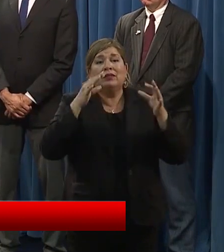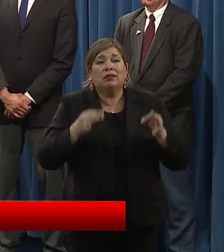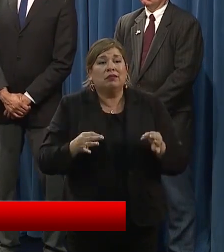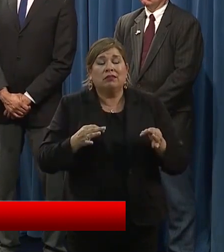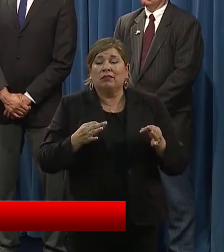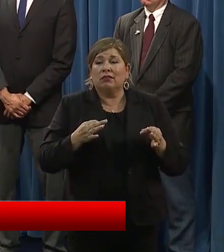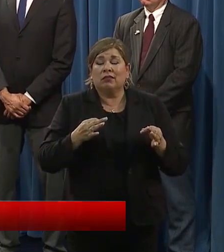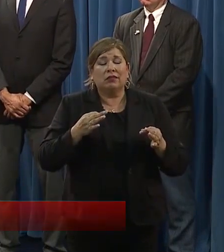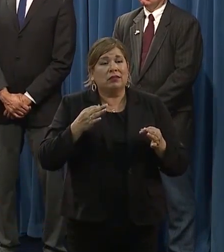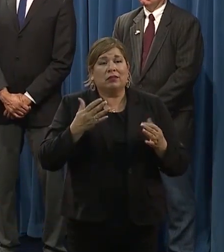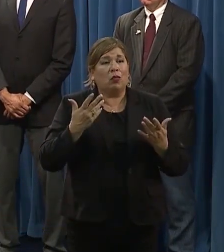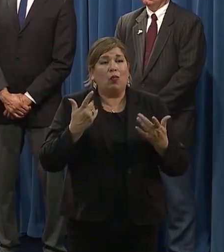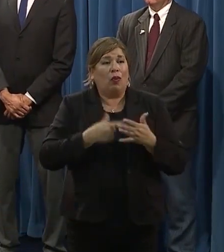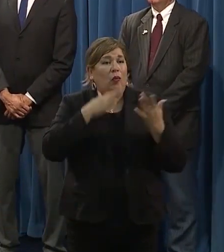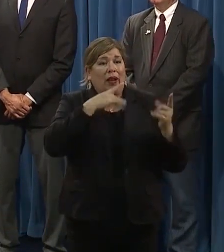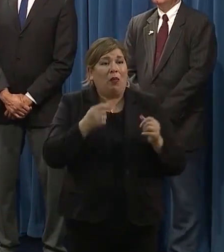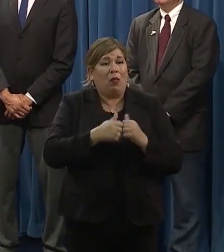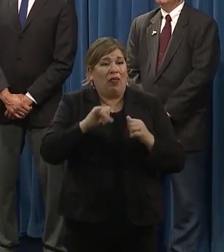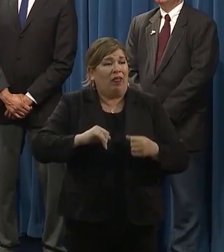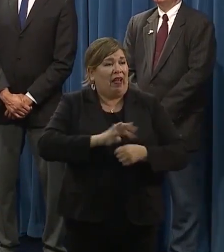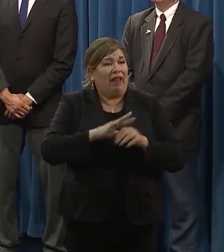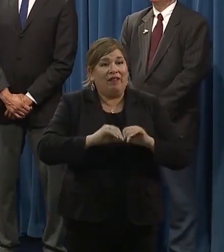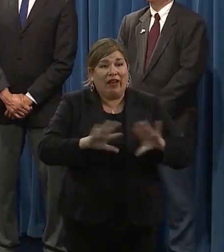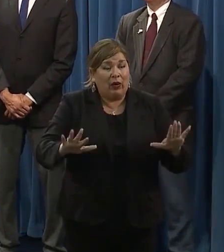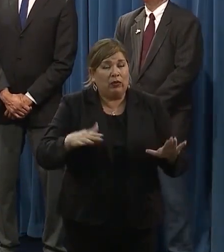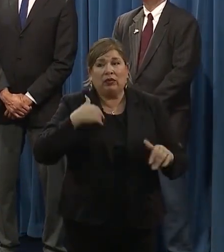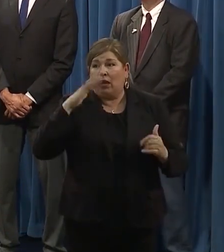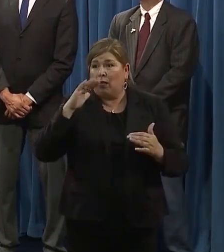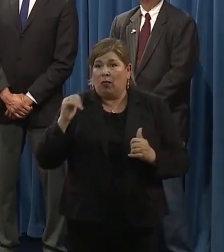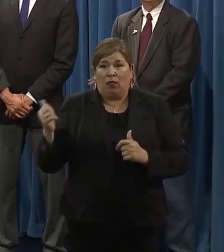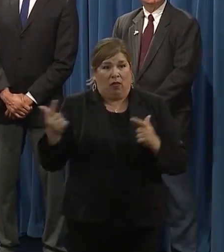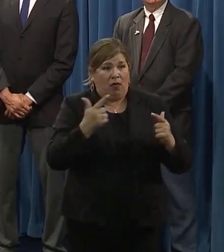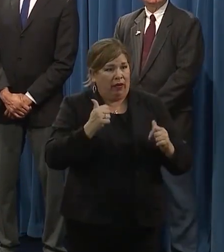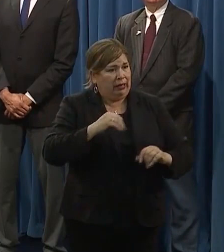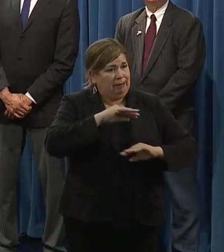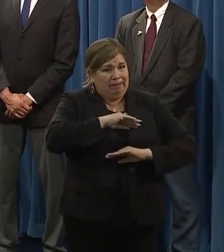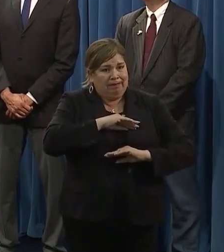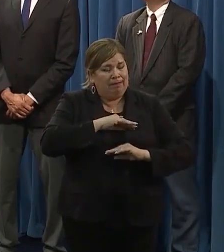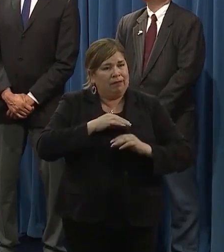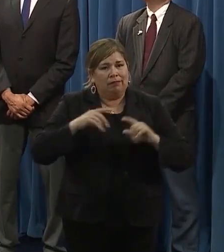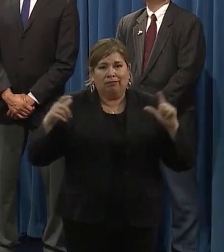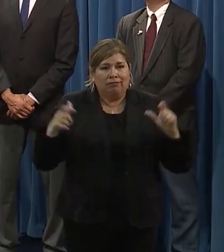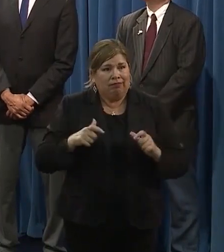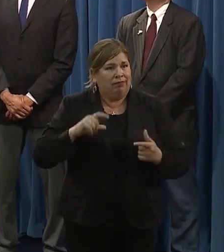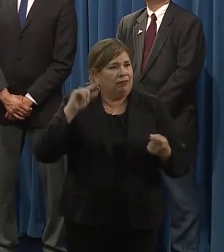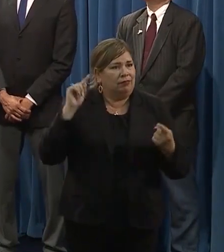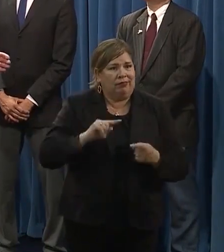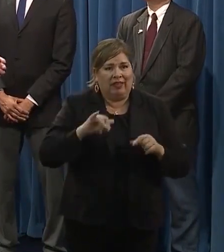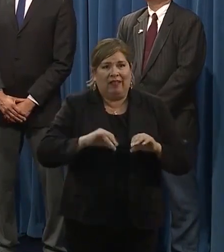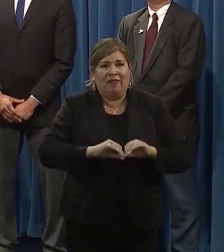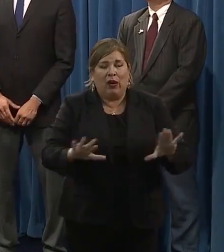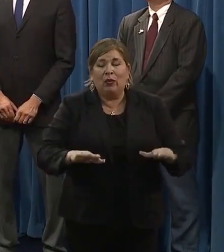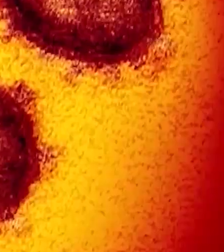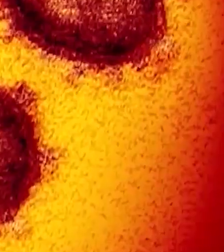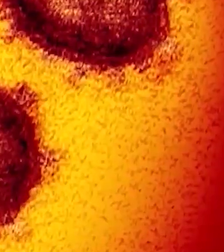OUR INDIVIDUAL DECISIONS THAT WE WILL DETERMINE THE FATE OF THIS VIRUS. WE WILL MEET OR NOT MEET THE MOMENT. I HAVE CONFIDENCE WILL MEET THE